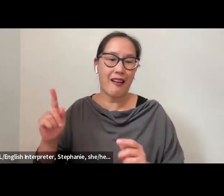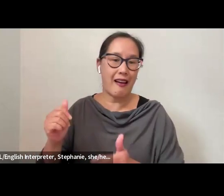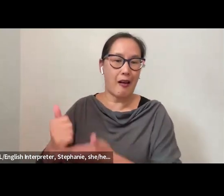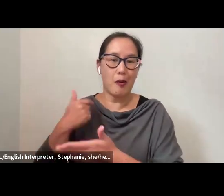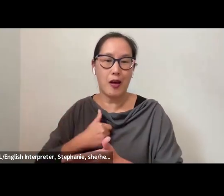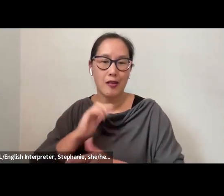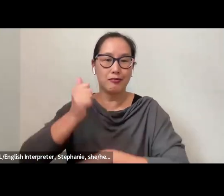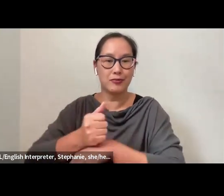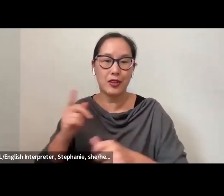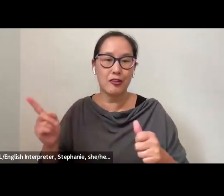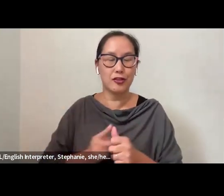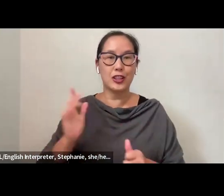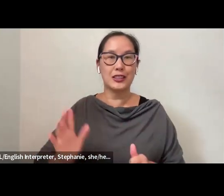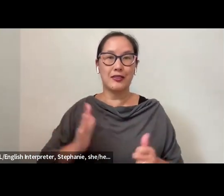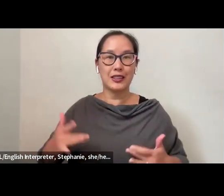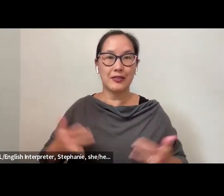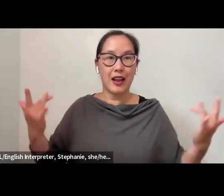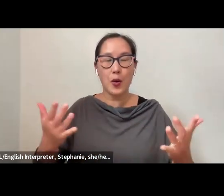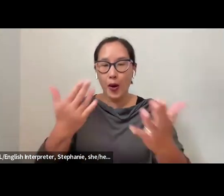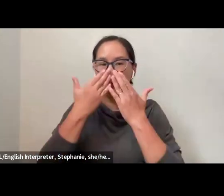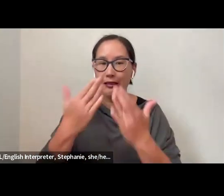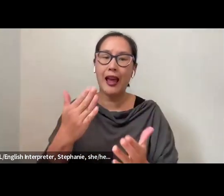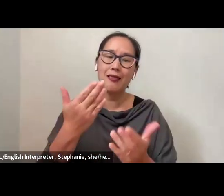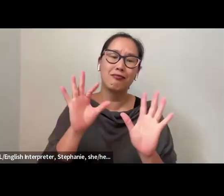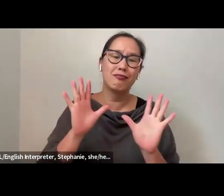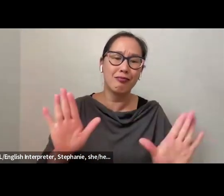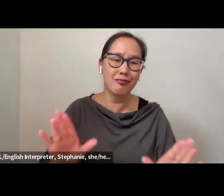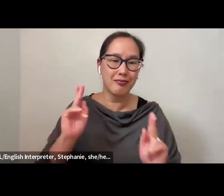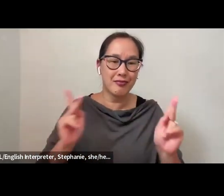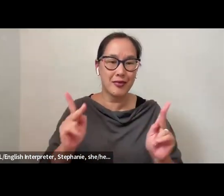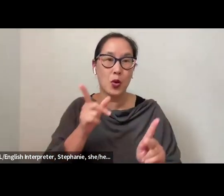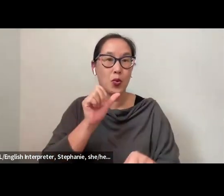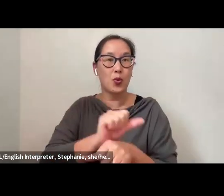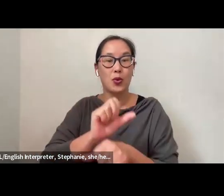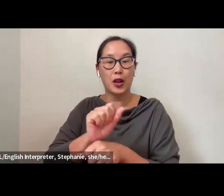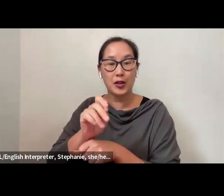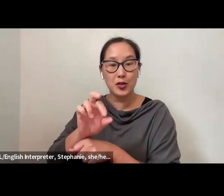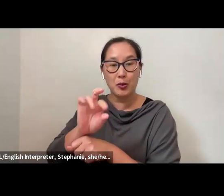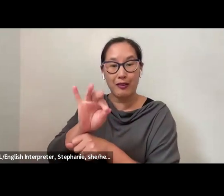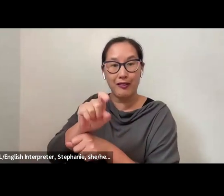The collective aims to provide material as well as professional development support